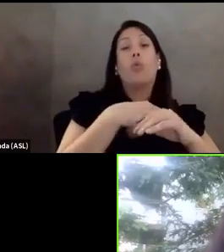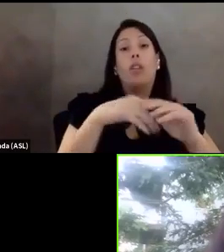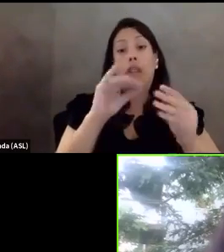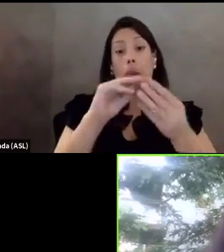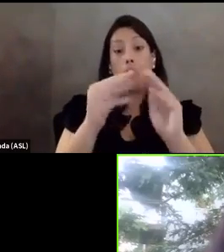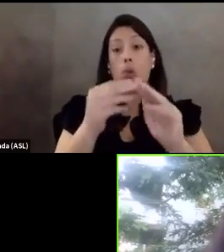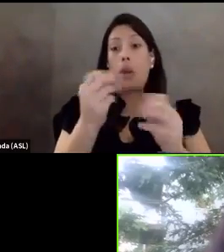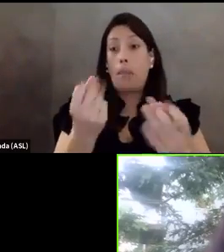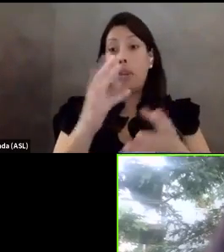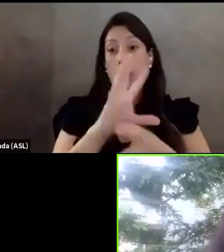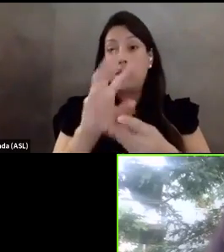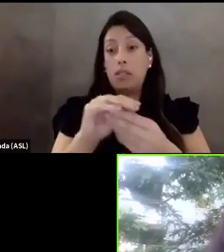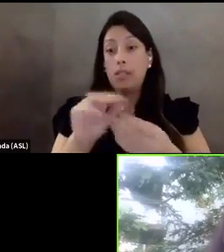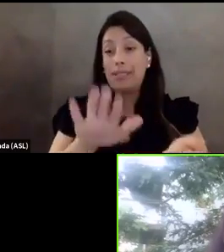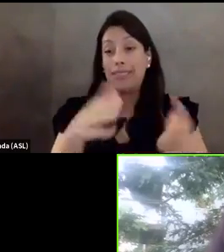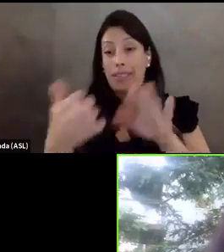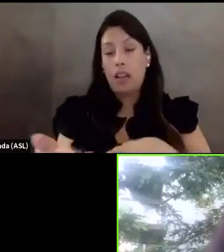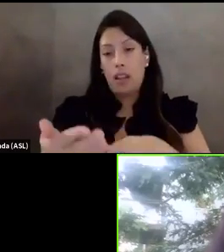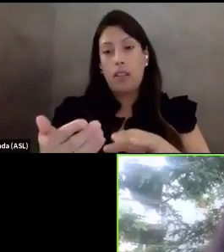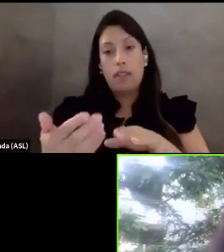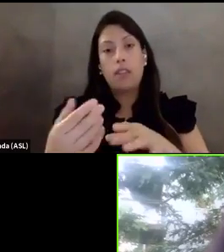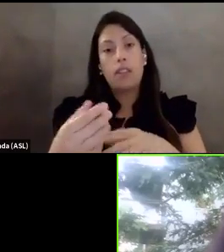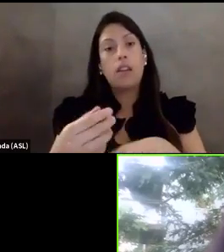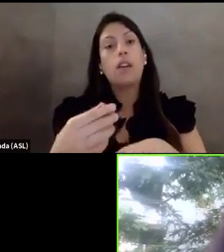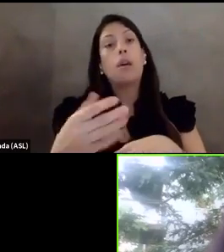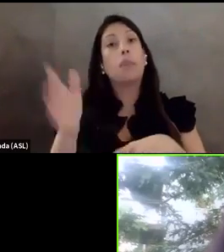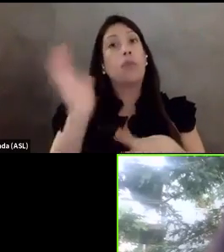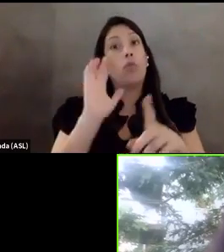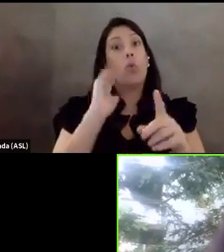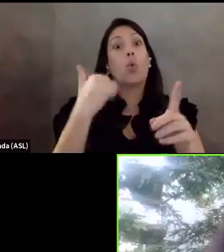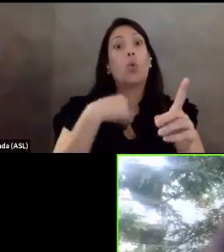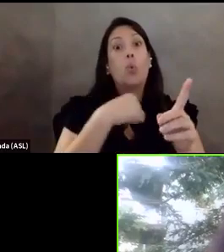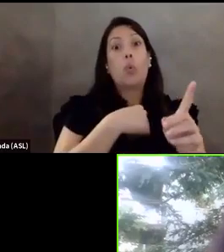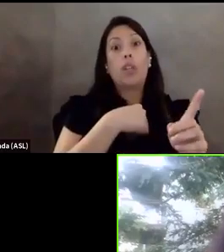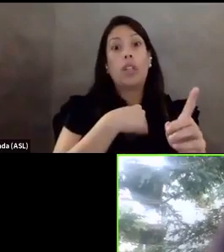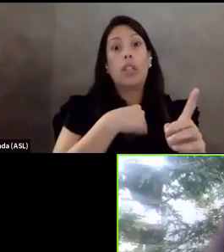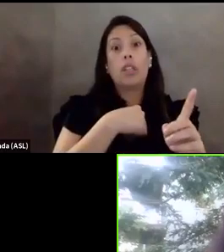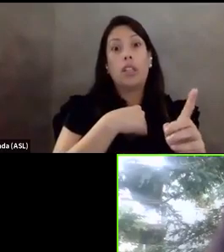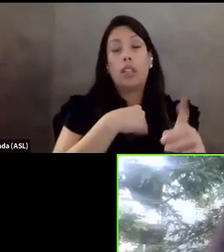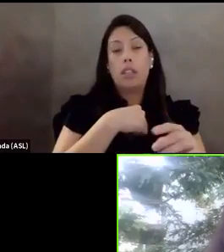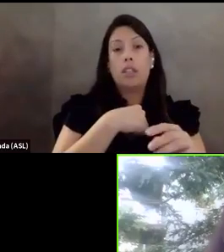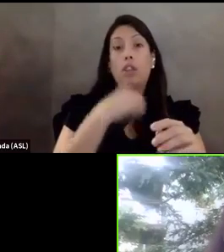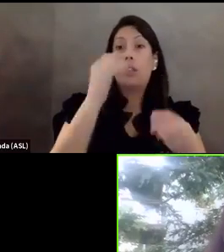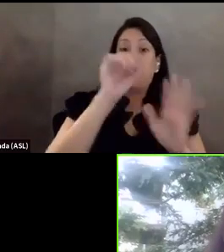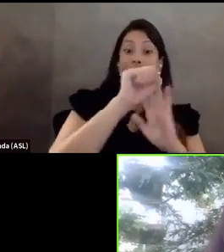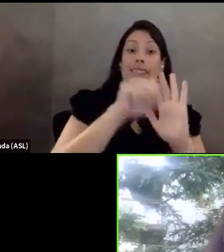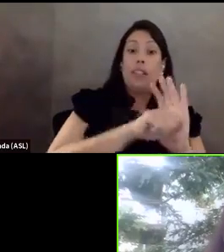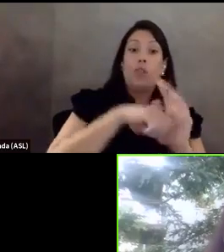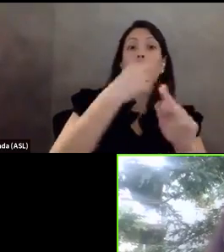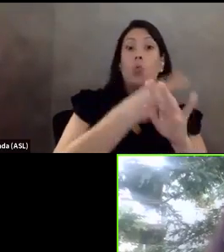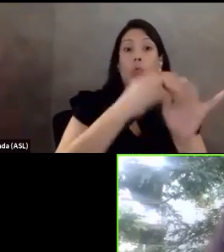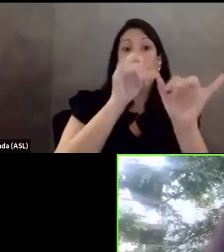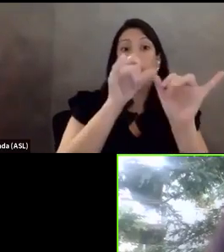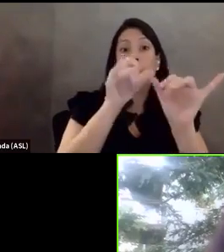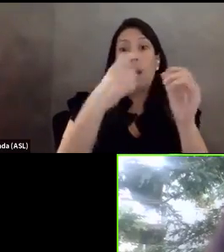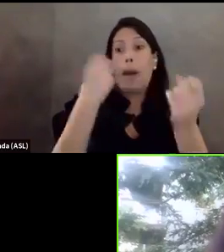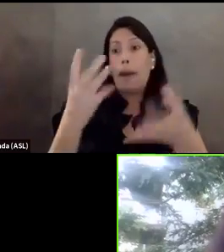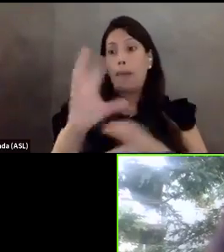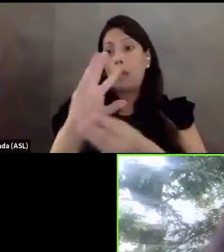the metrics to determine how much we could reopen. That's no longer part of the metrics. There are three metrics.